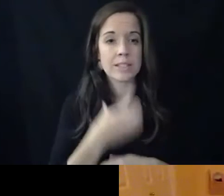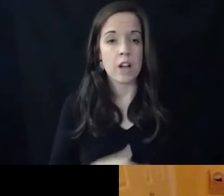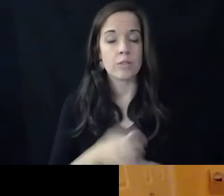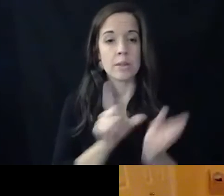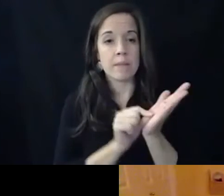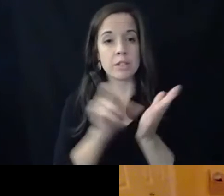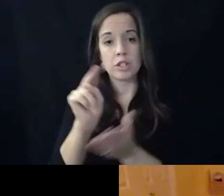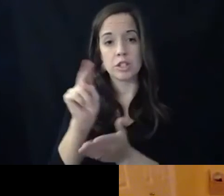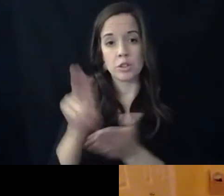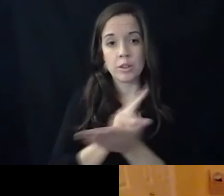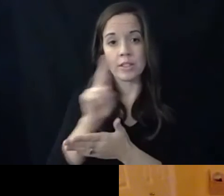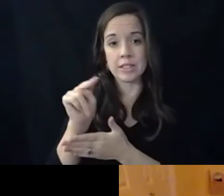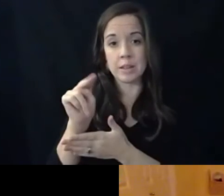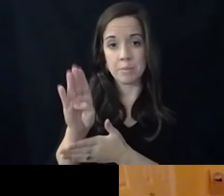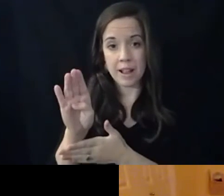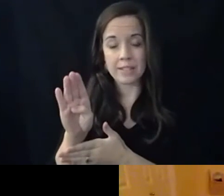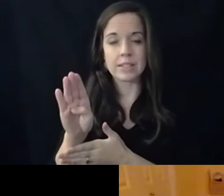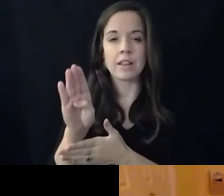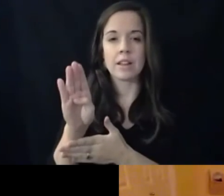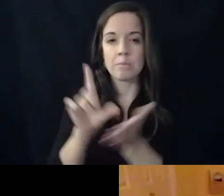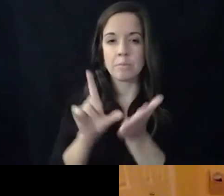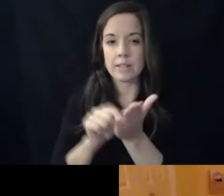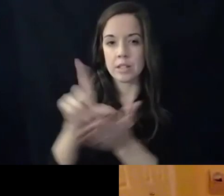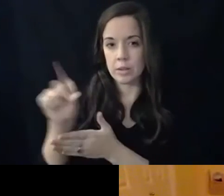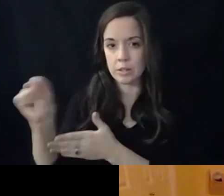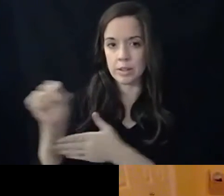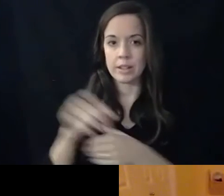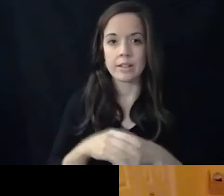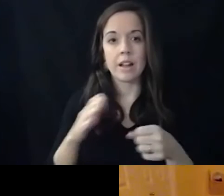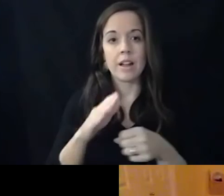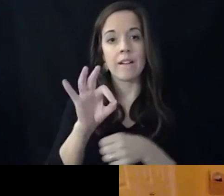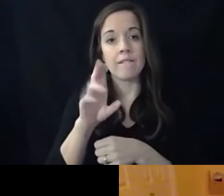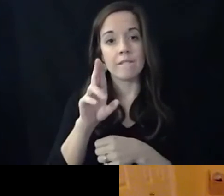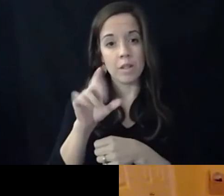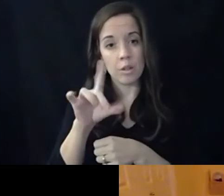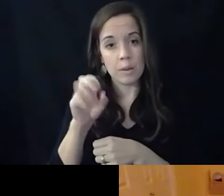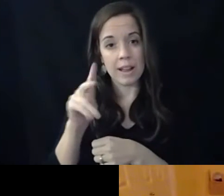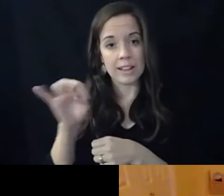Press in September 2020. A Fulbright research grant recipient, she received degrees from UC